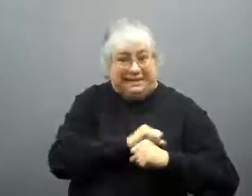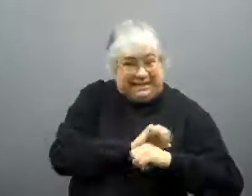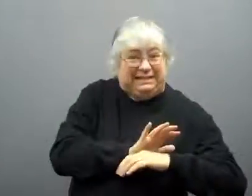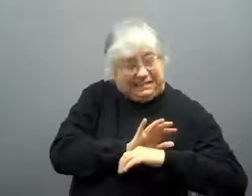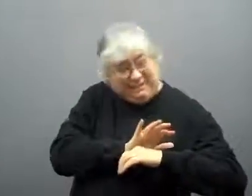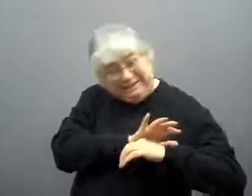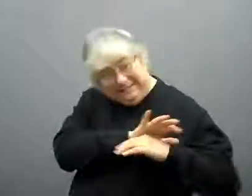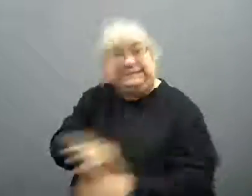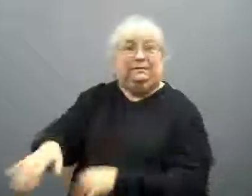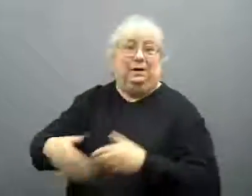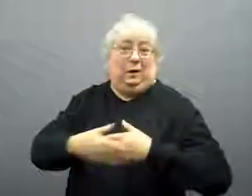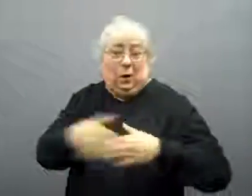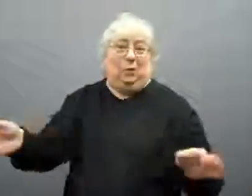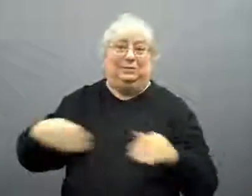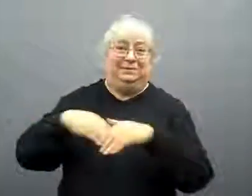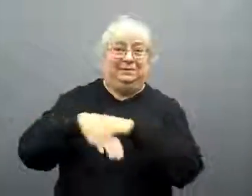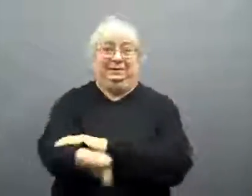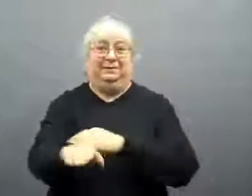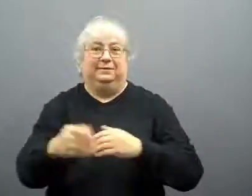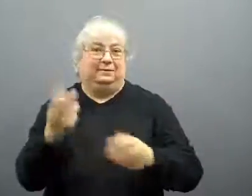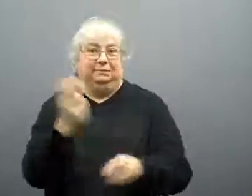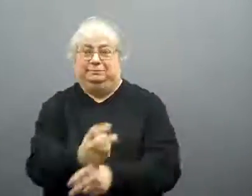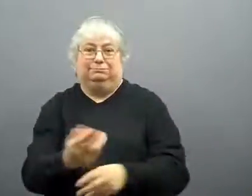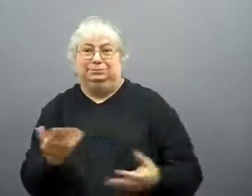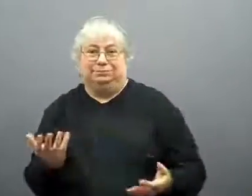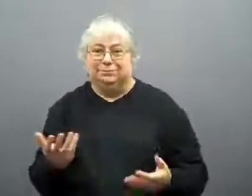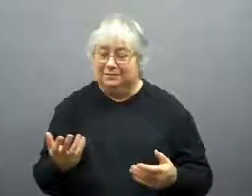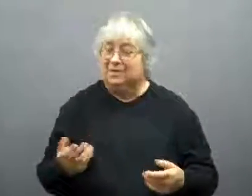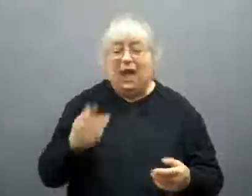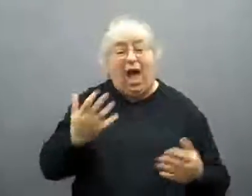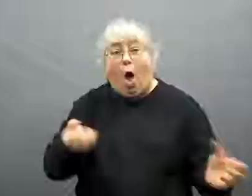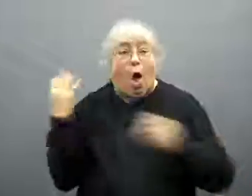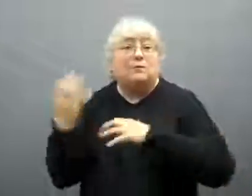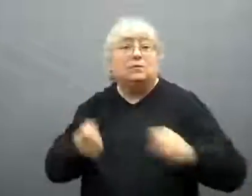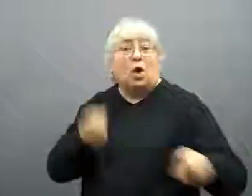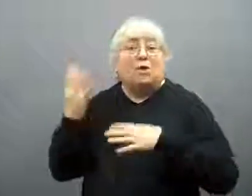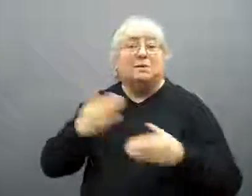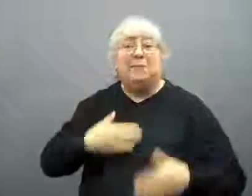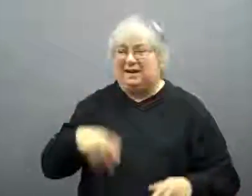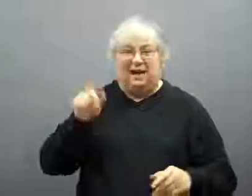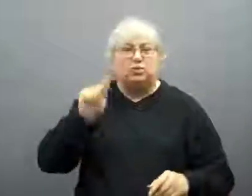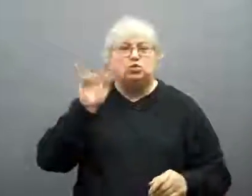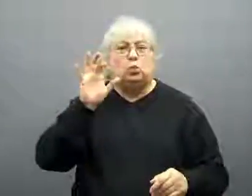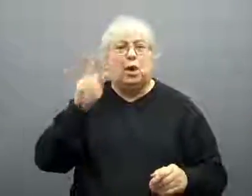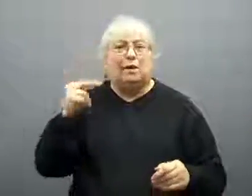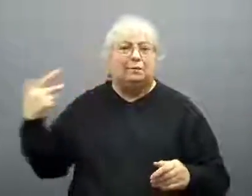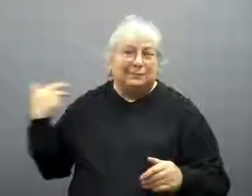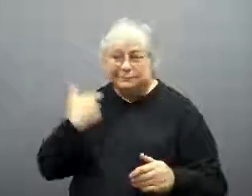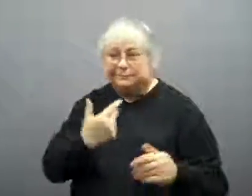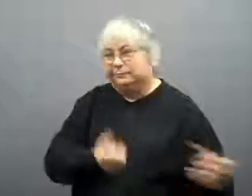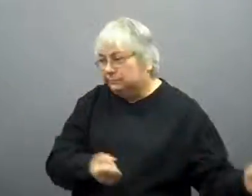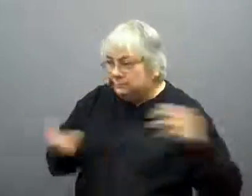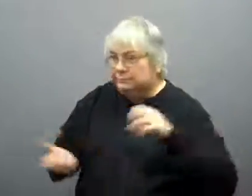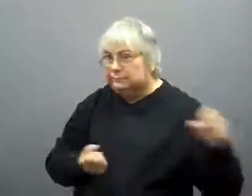They had to push their way in.